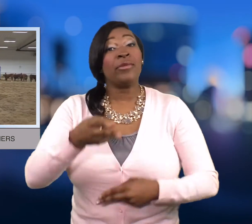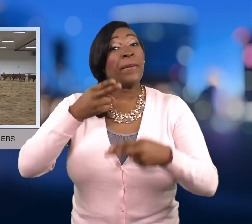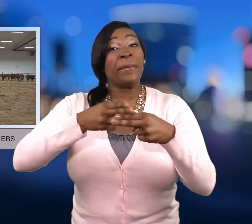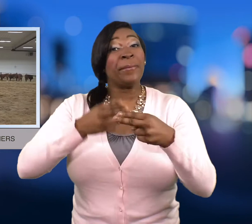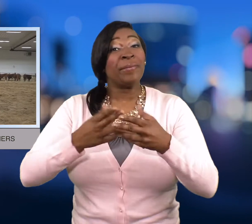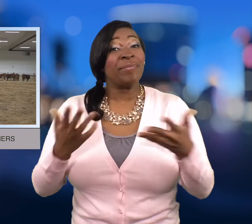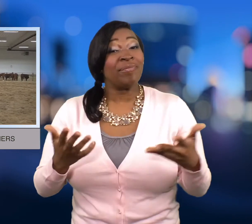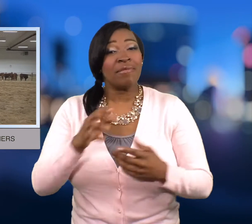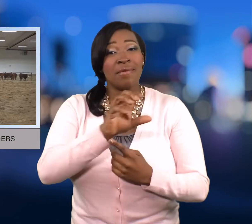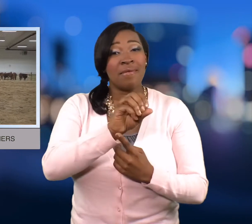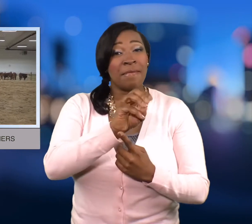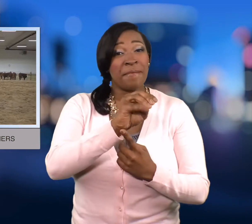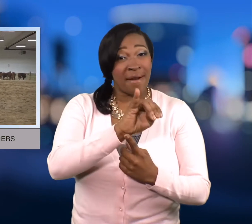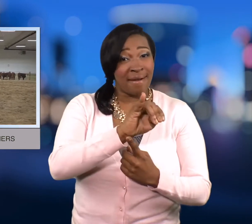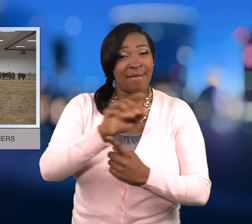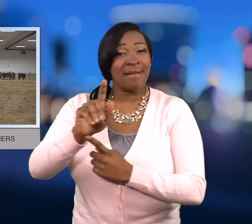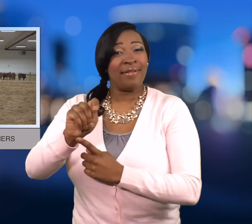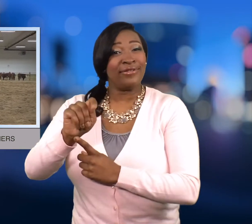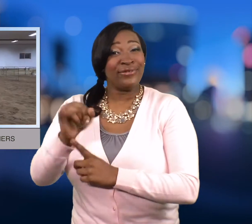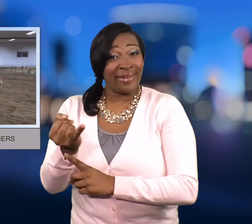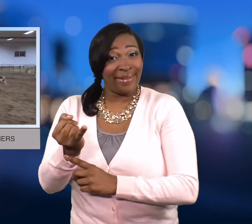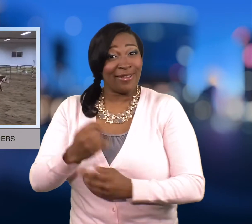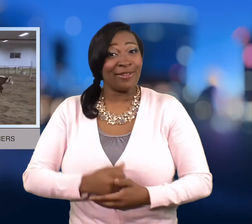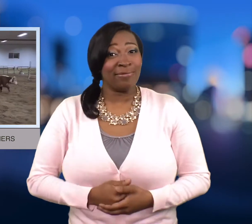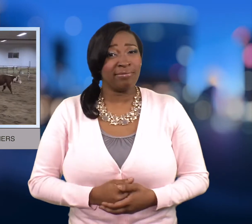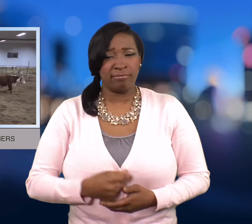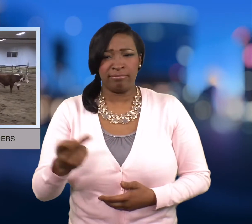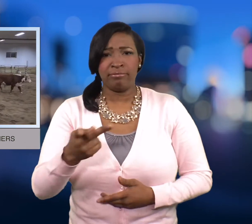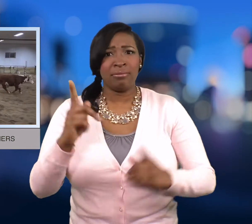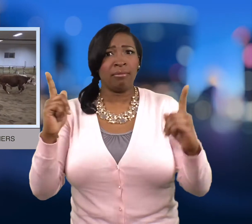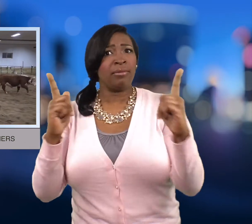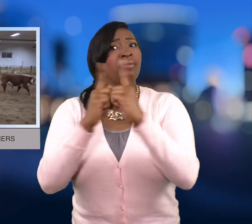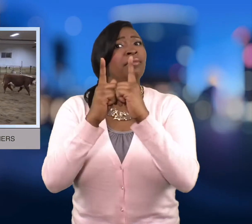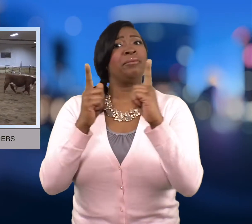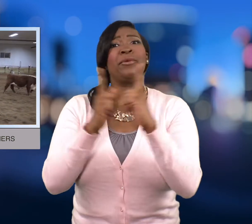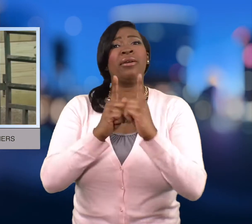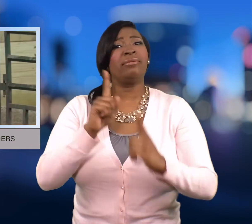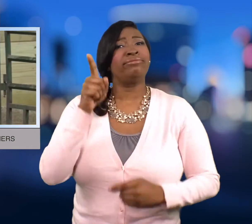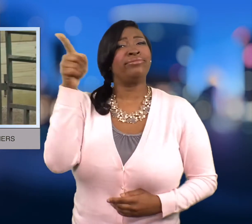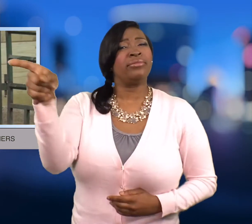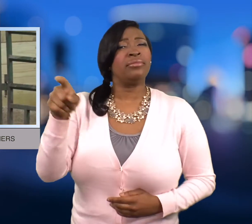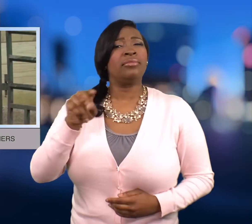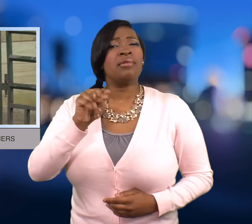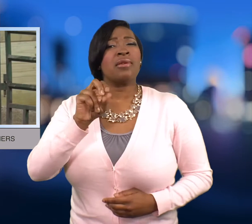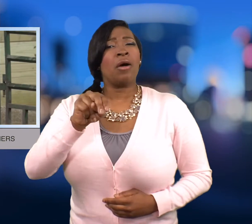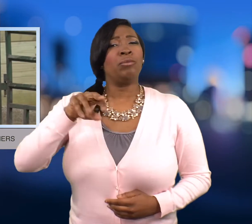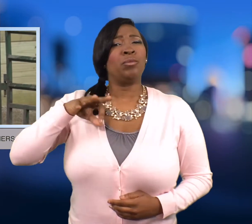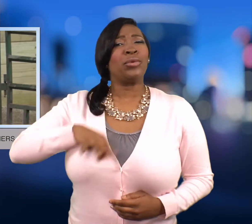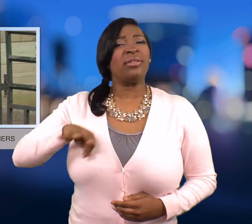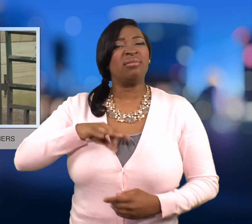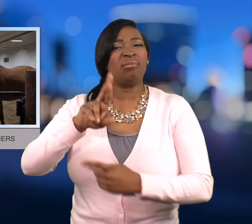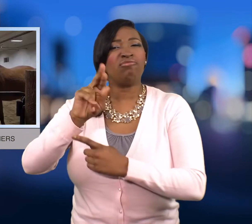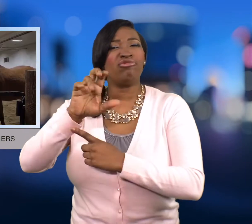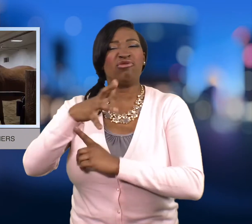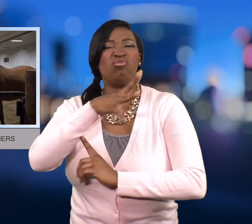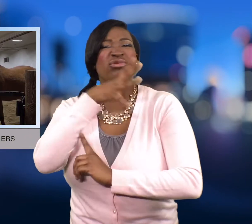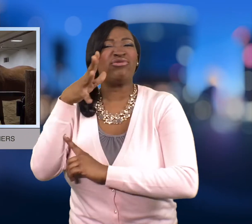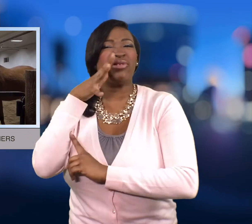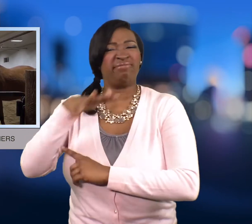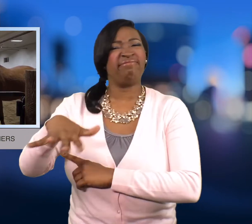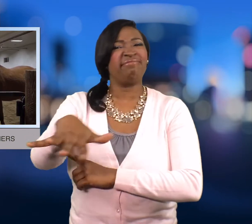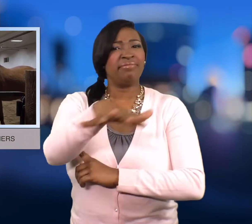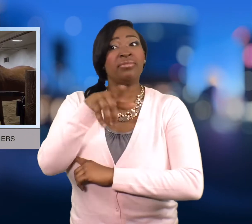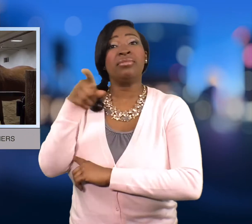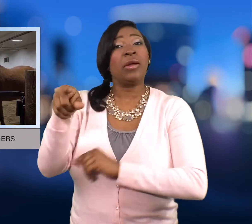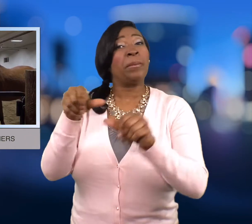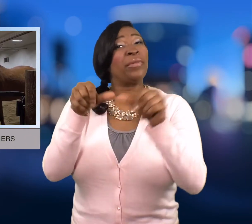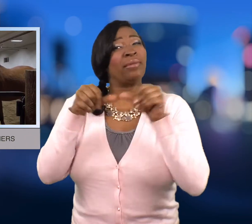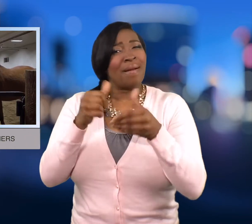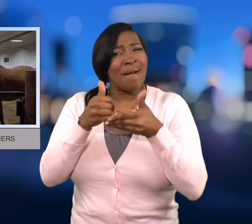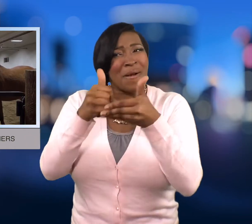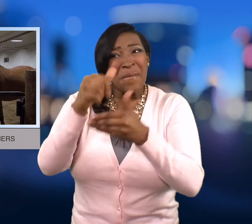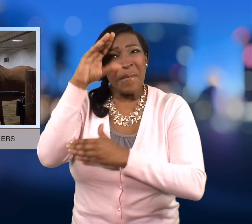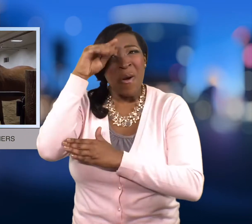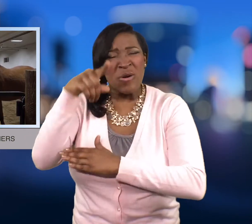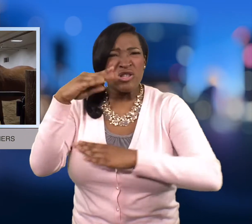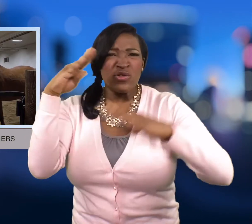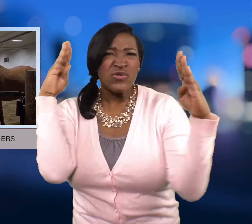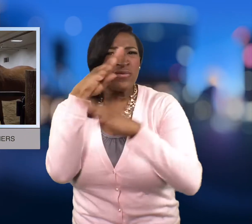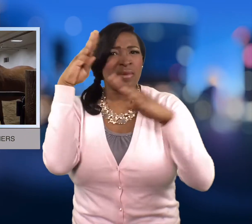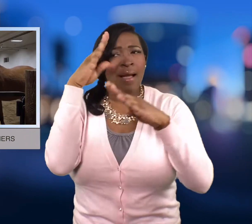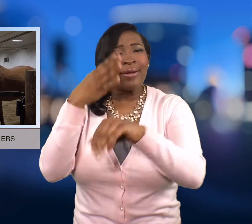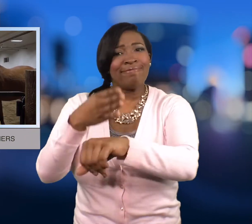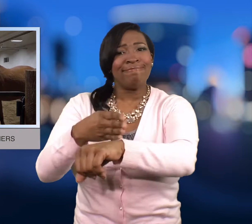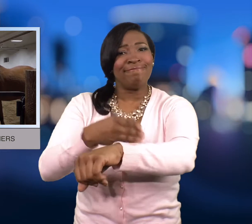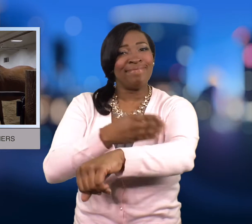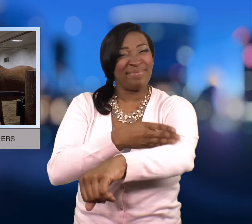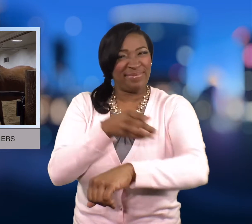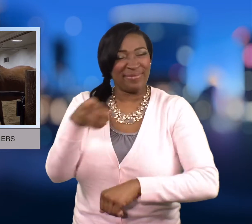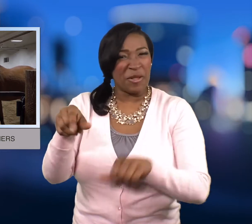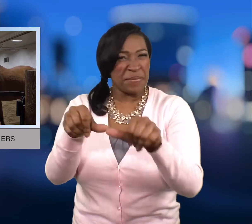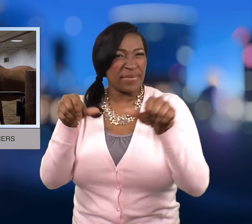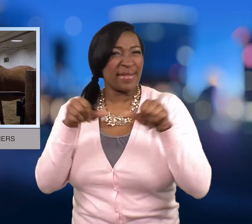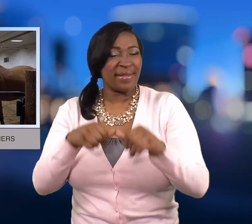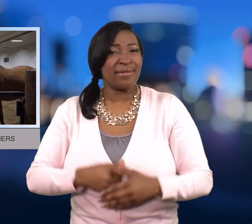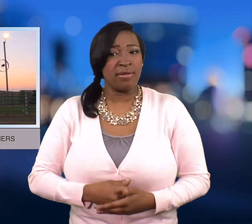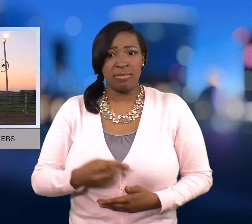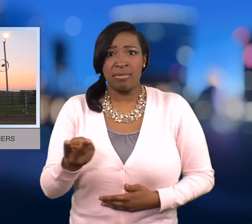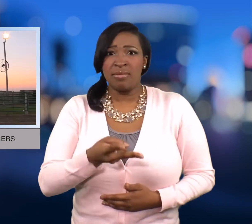Omi and TJ met at a non-profit ranch that helps troubled boys.